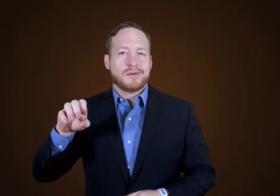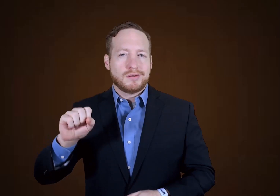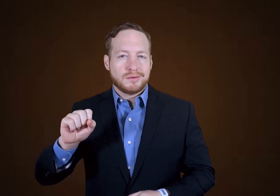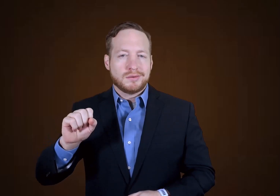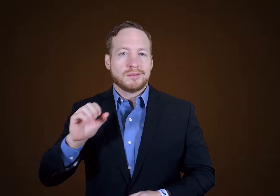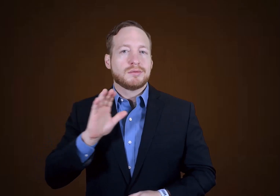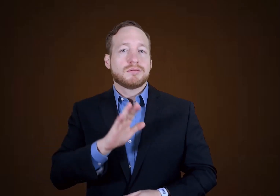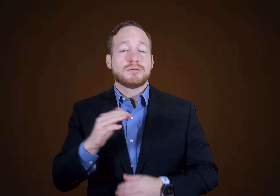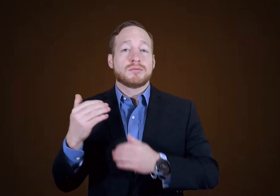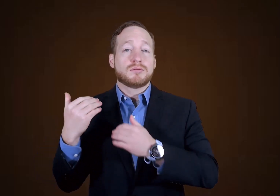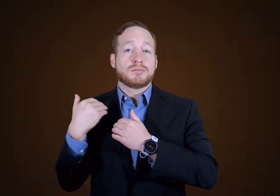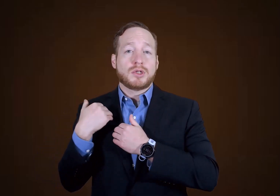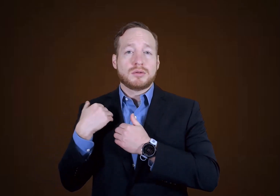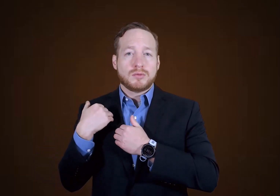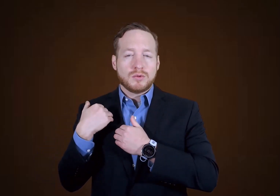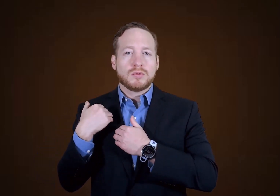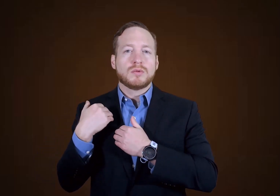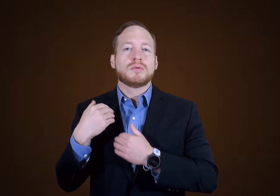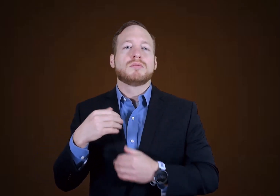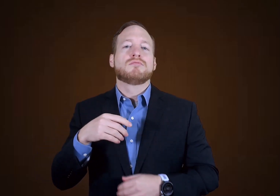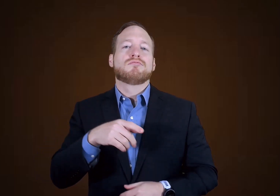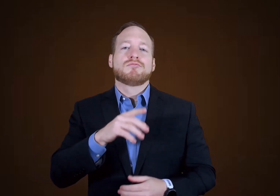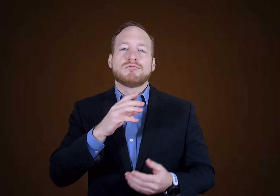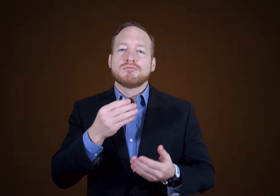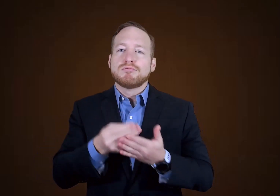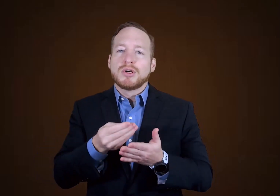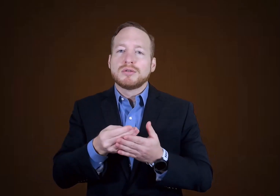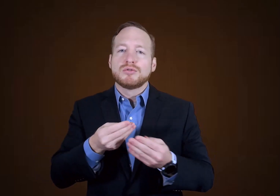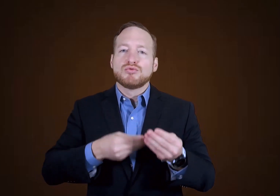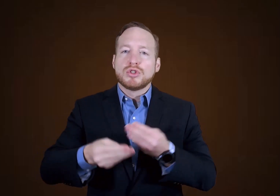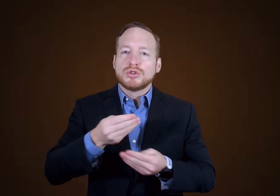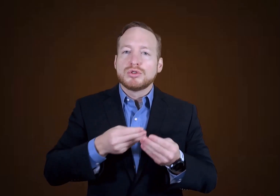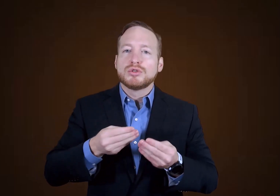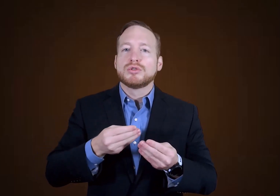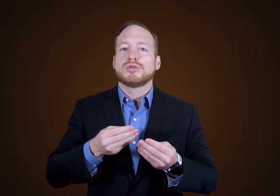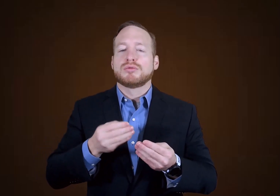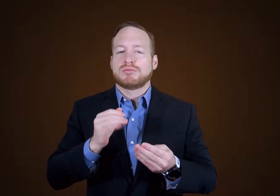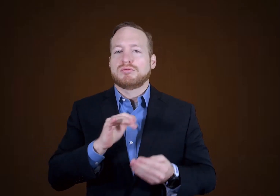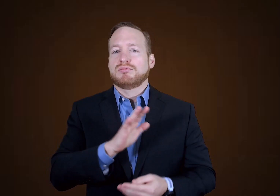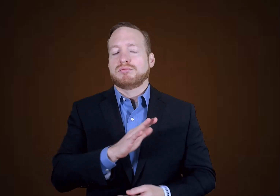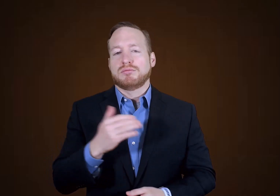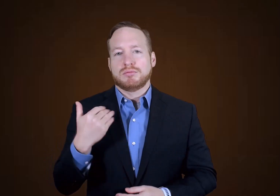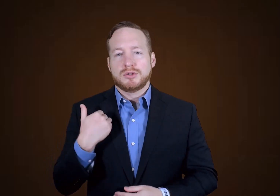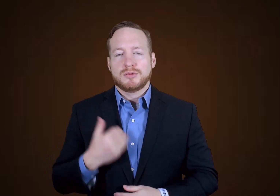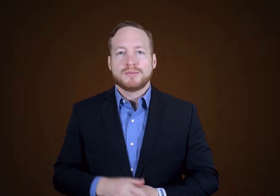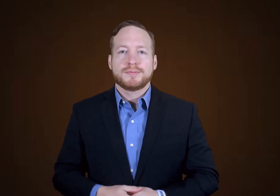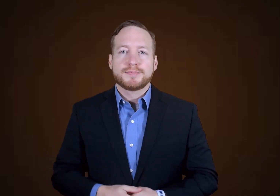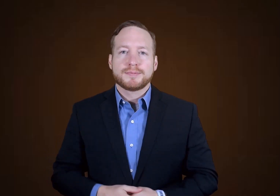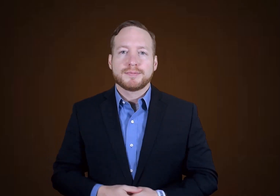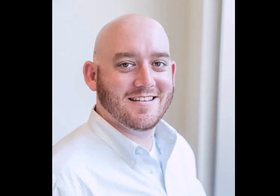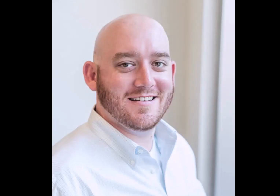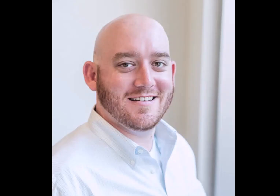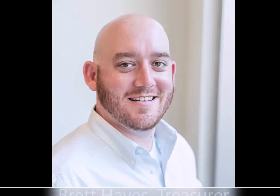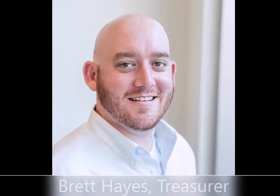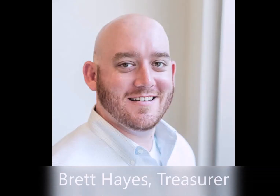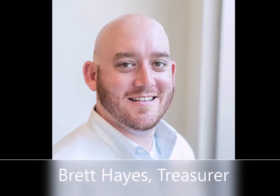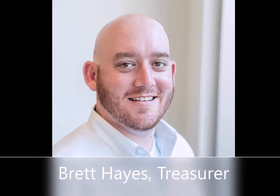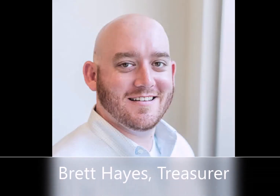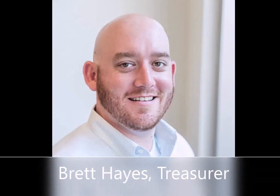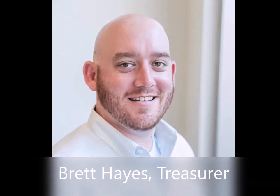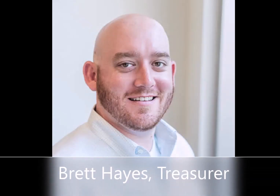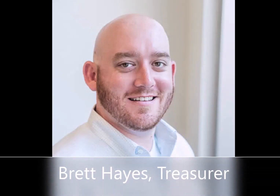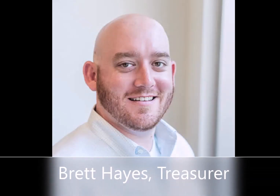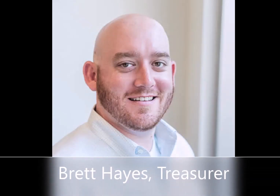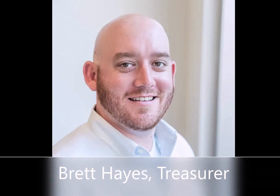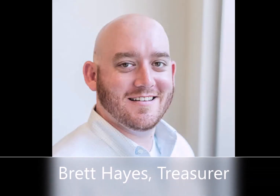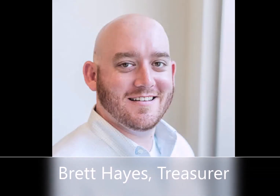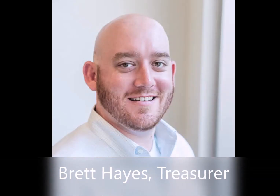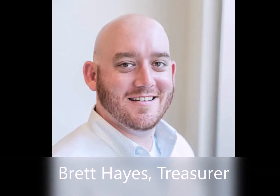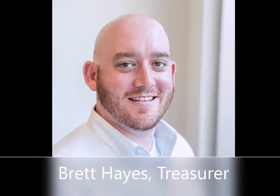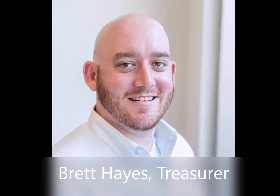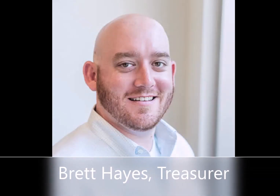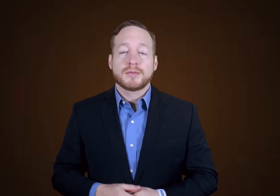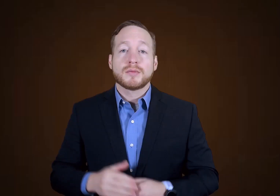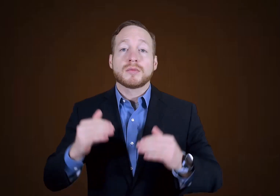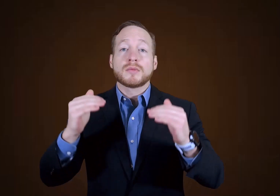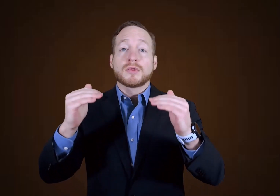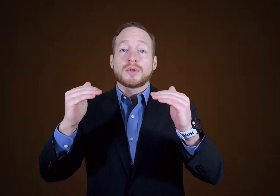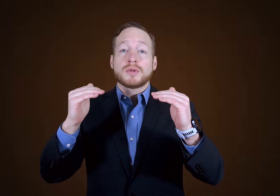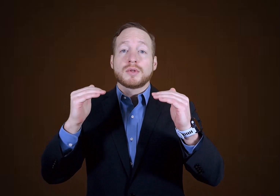we also have Brett Hayes and Brett is our treasurer